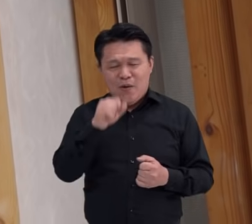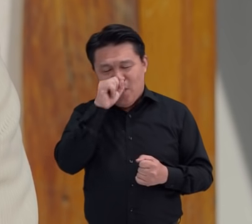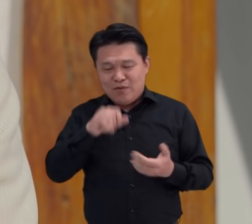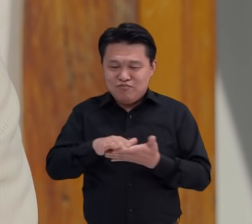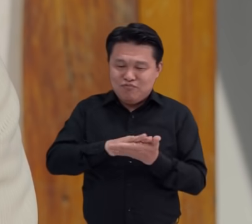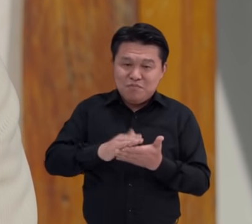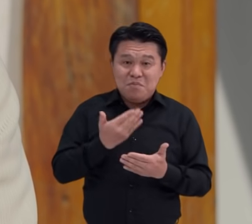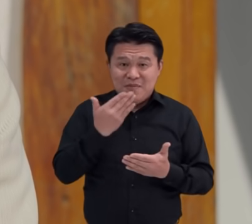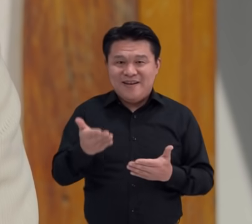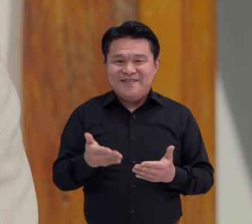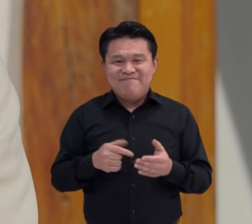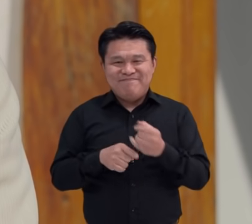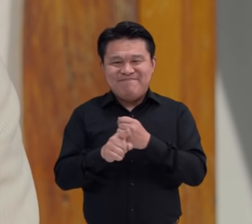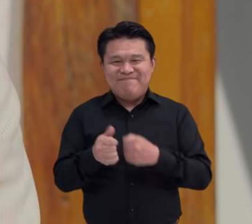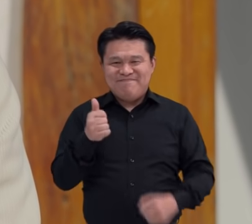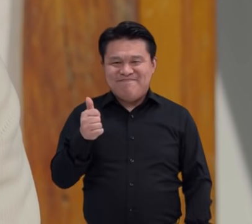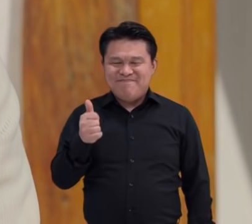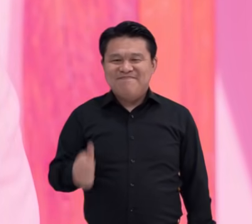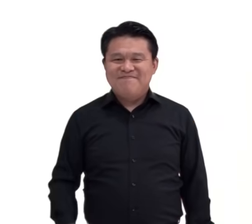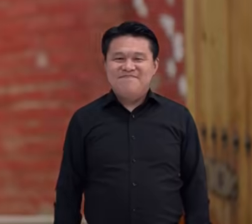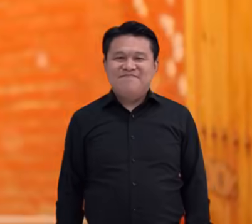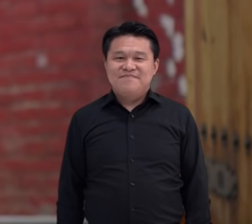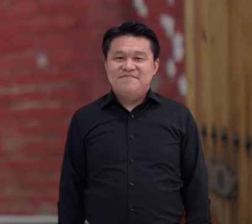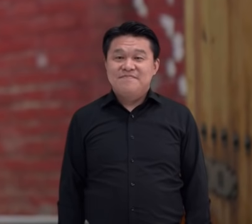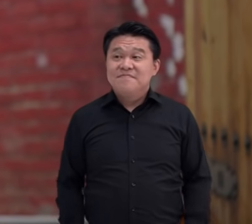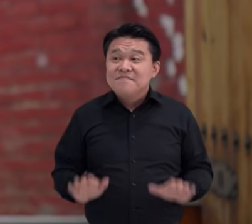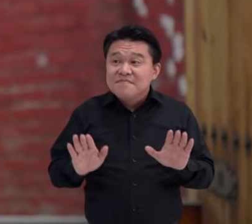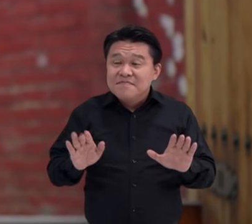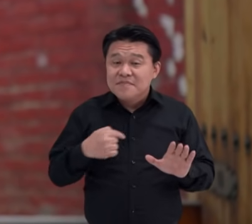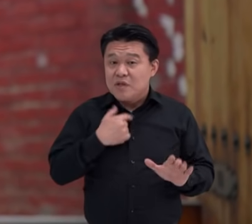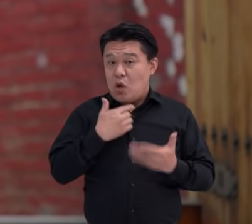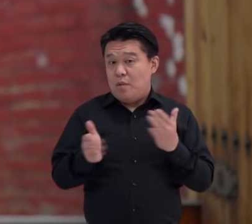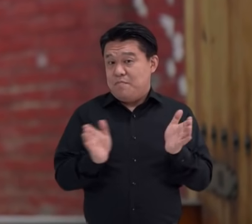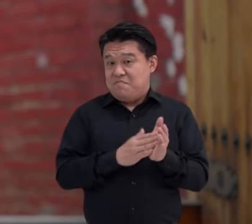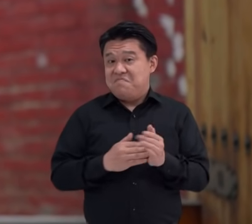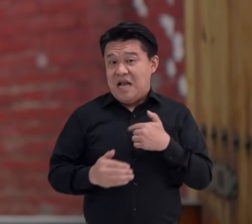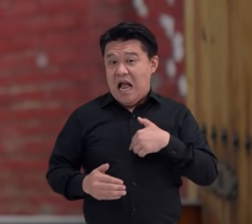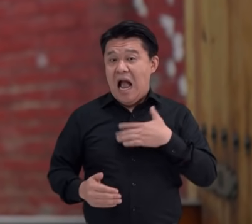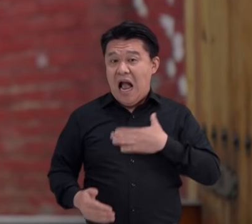is what matters to me the most. I experienced the hardship myself too.